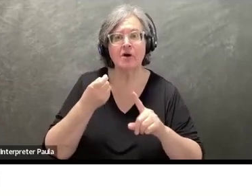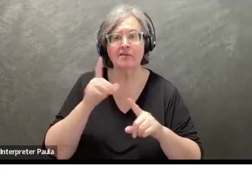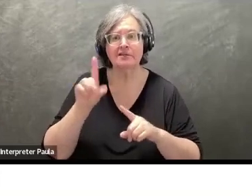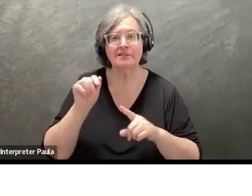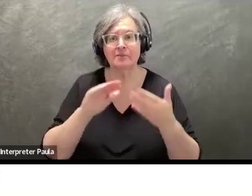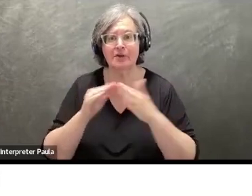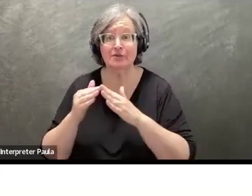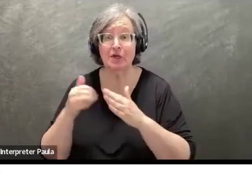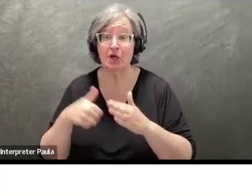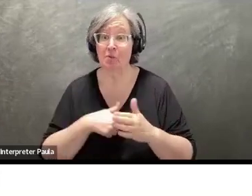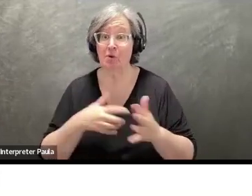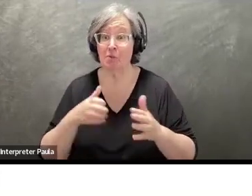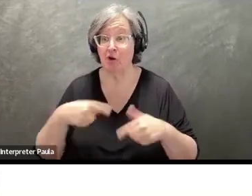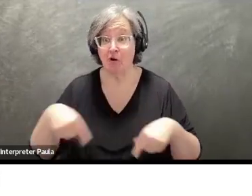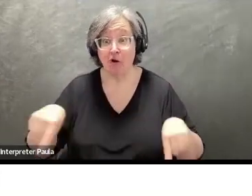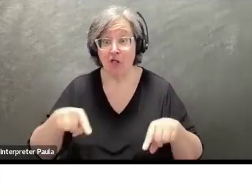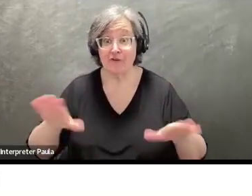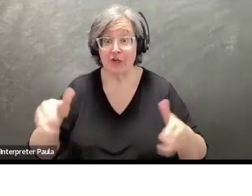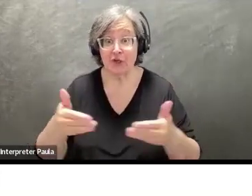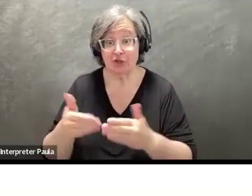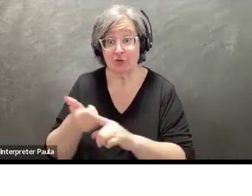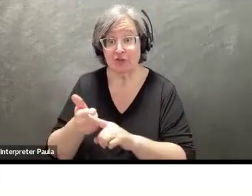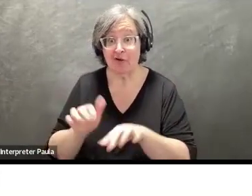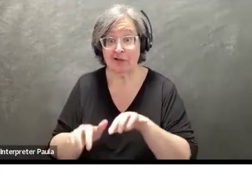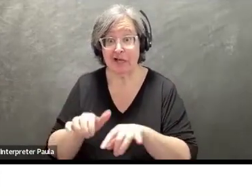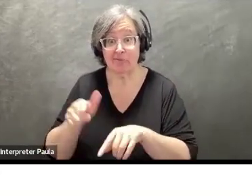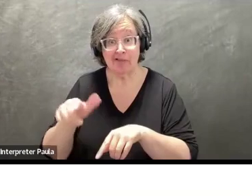to introduce yourself in chat and get connected with other